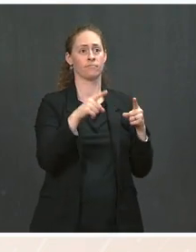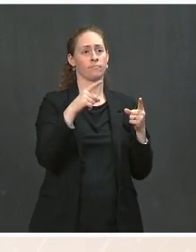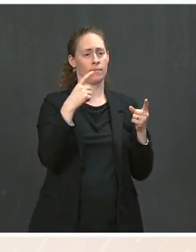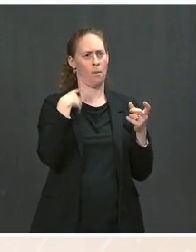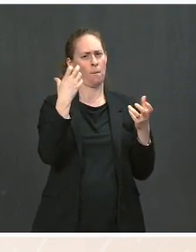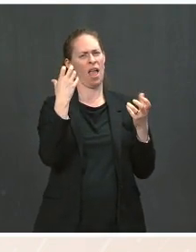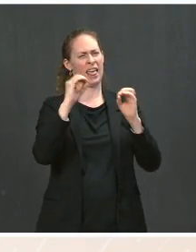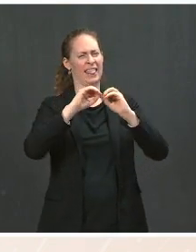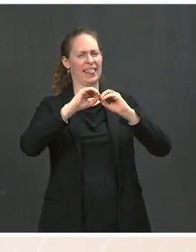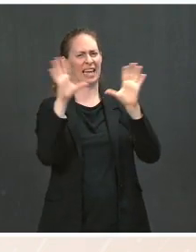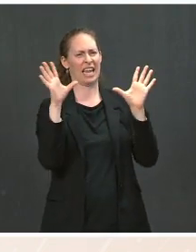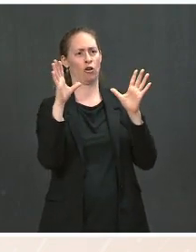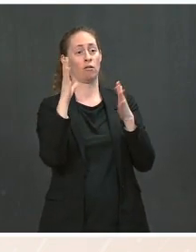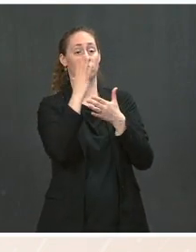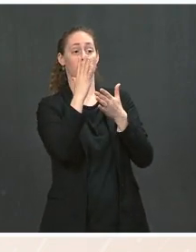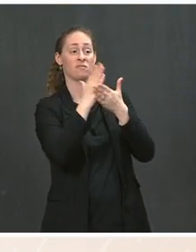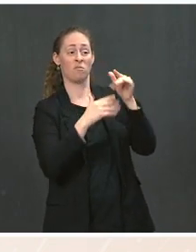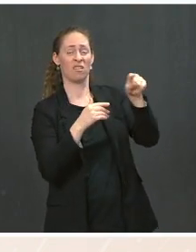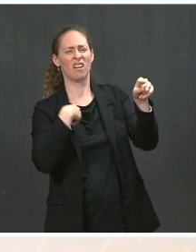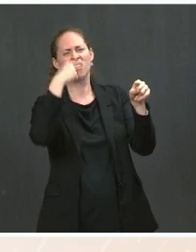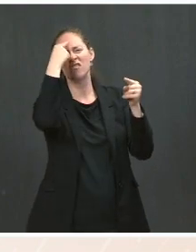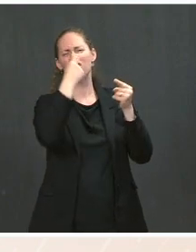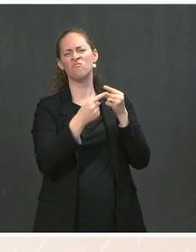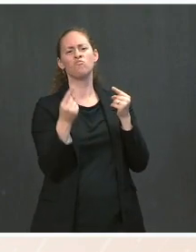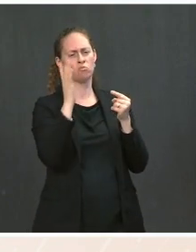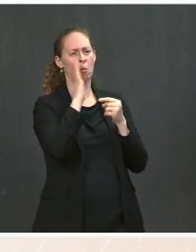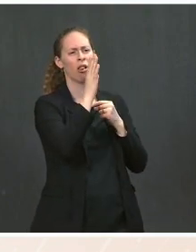where we have disagreements. The Press: Now, on the issue of the sanctions,